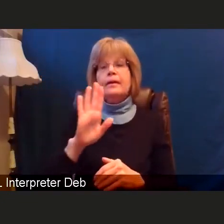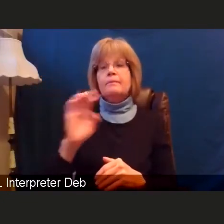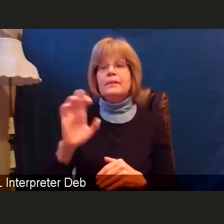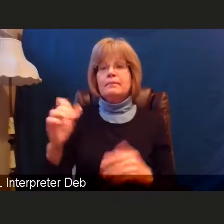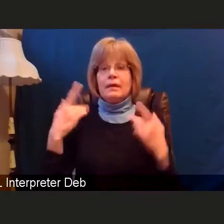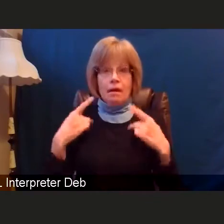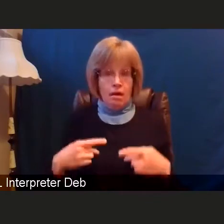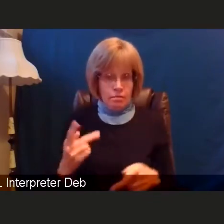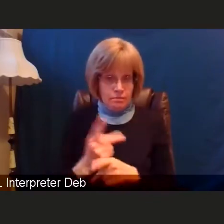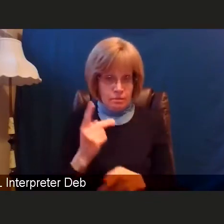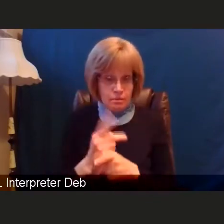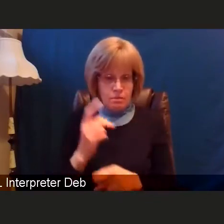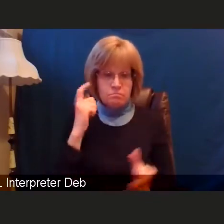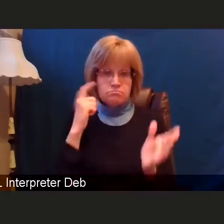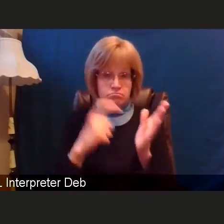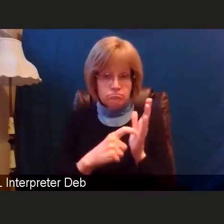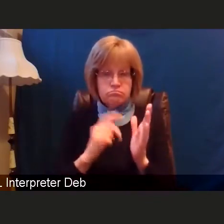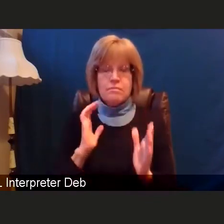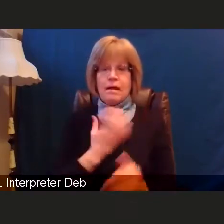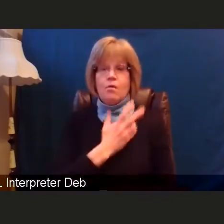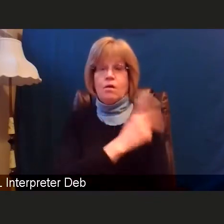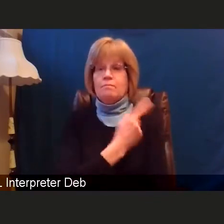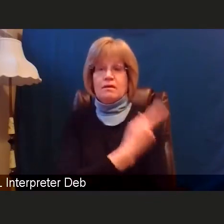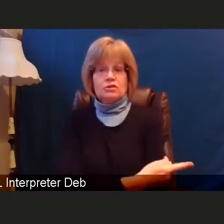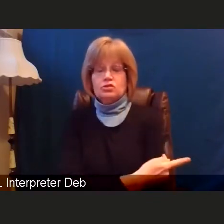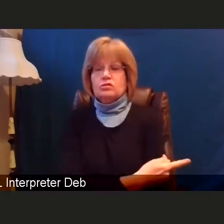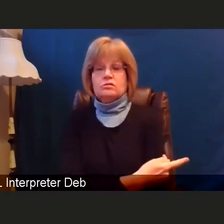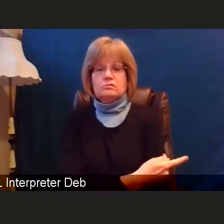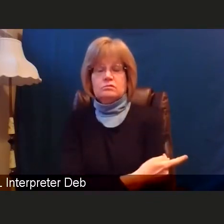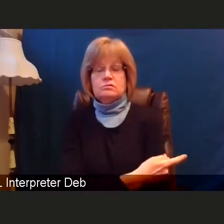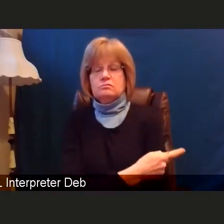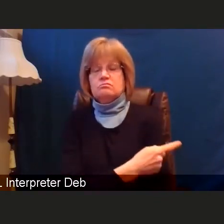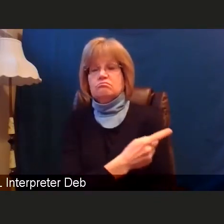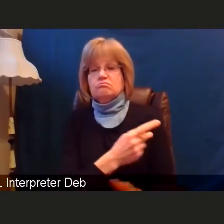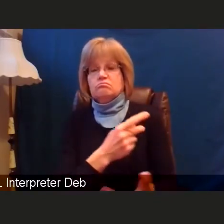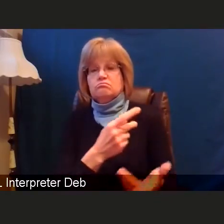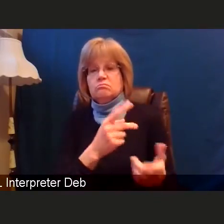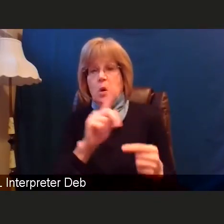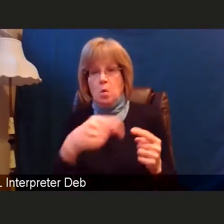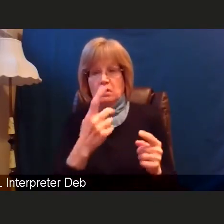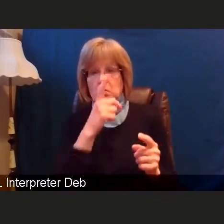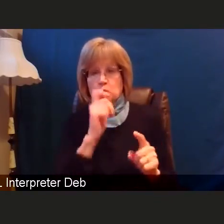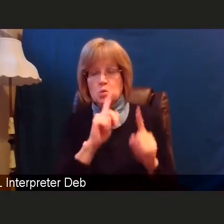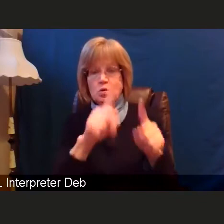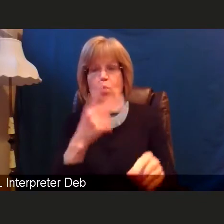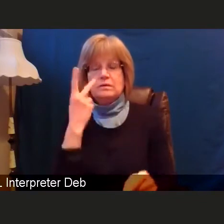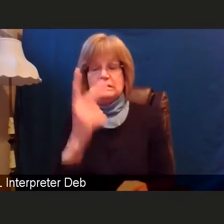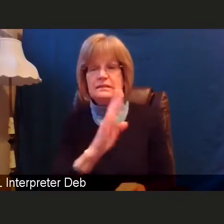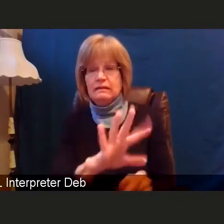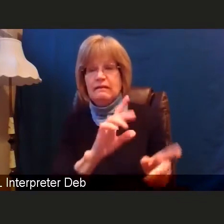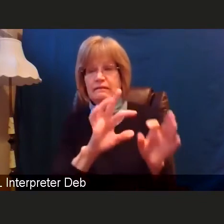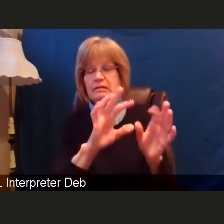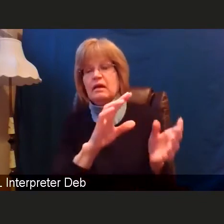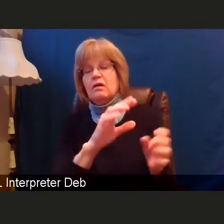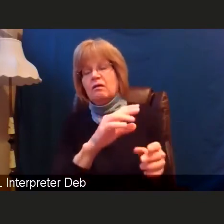that our patients are not simply just those who go to see their primary care doctor at the Beebe Medical Group,